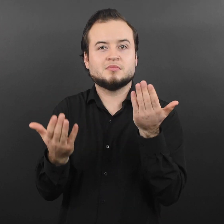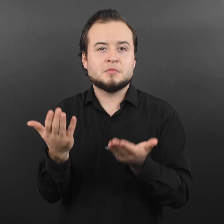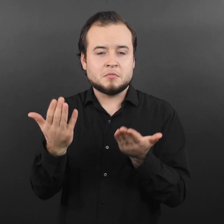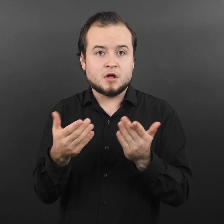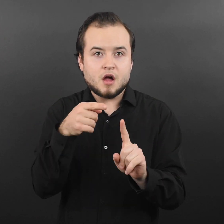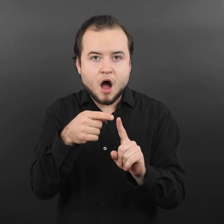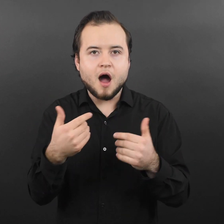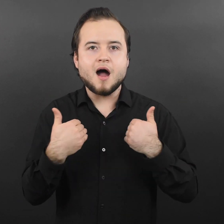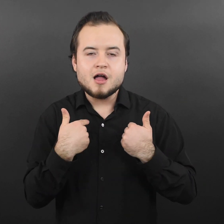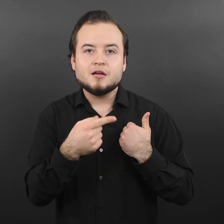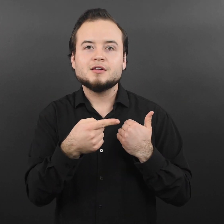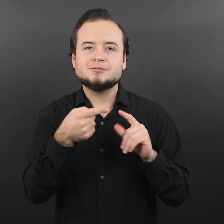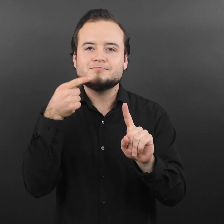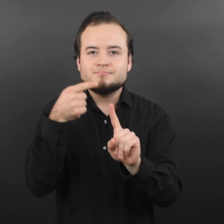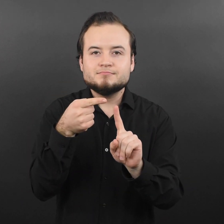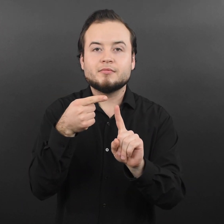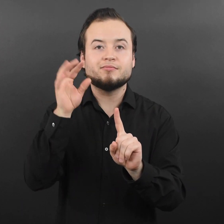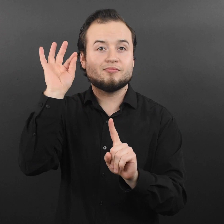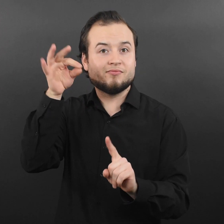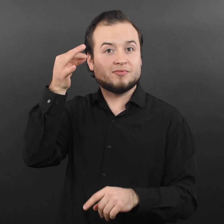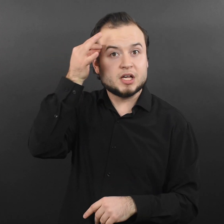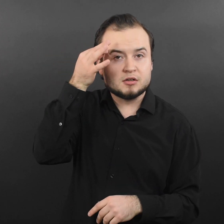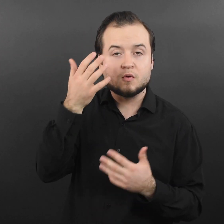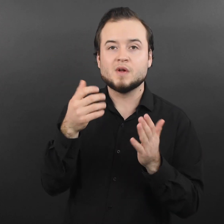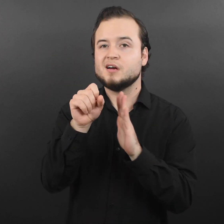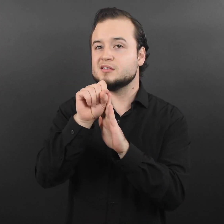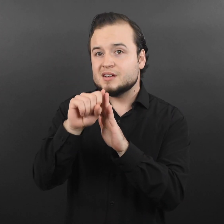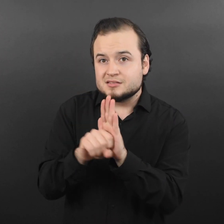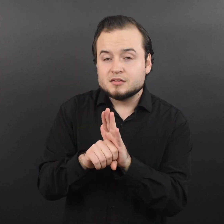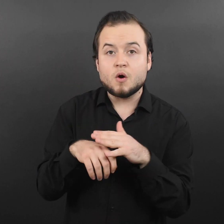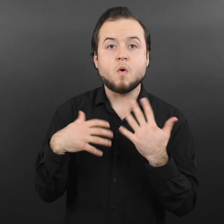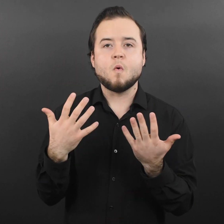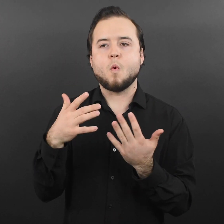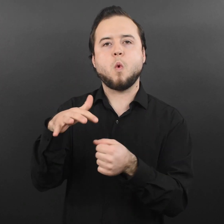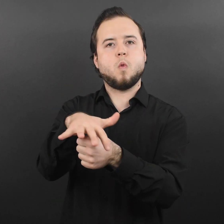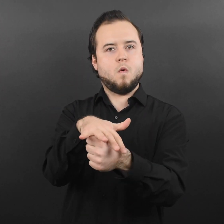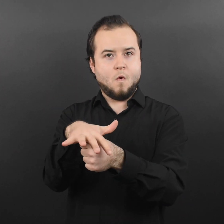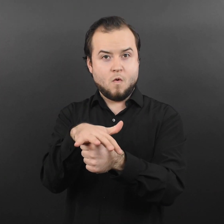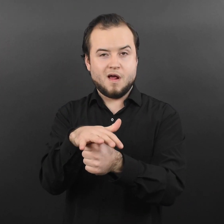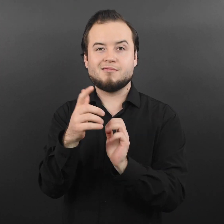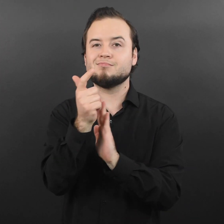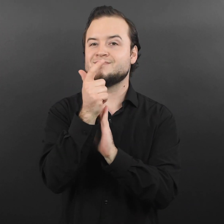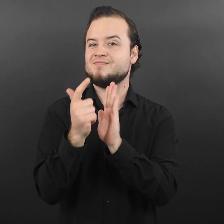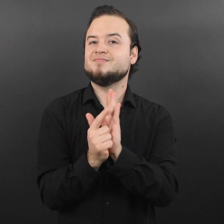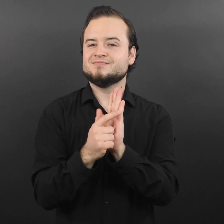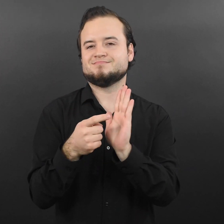Certain settings may have specific federal, state, and/or local legal requirements that